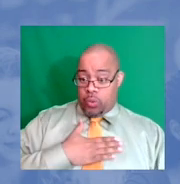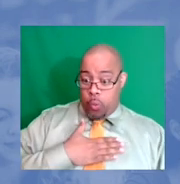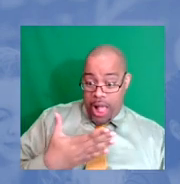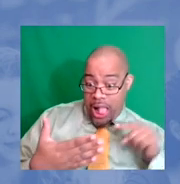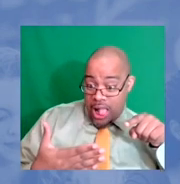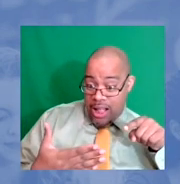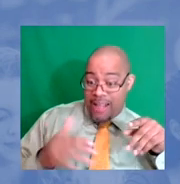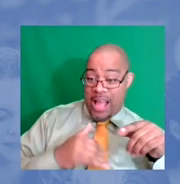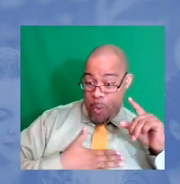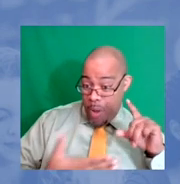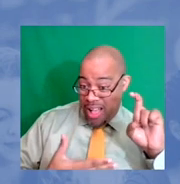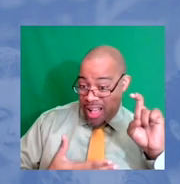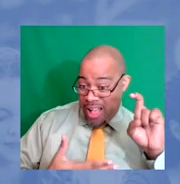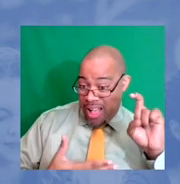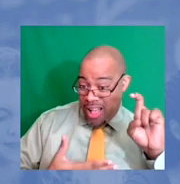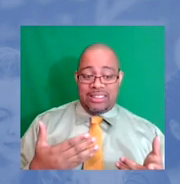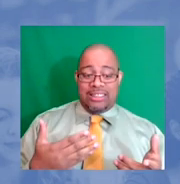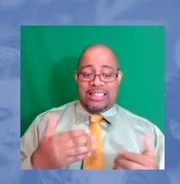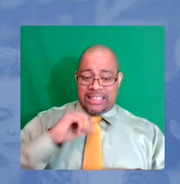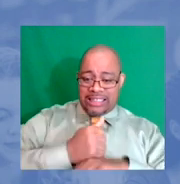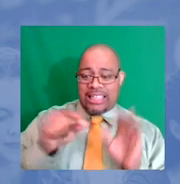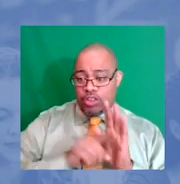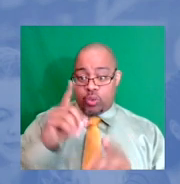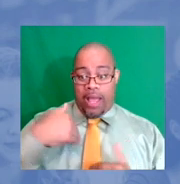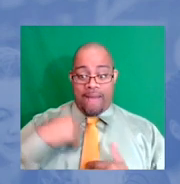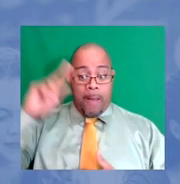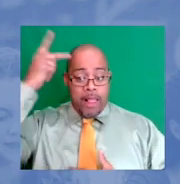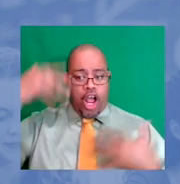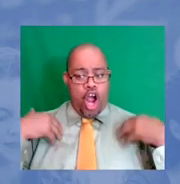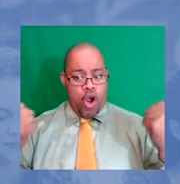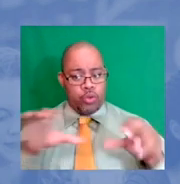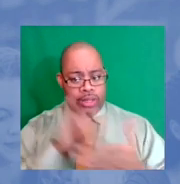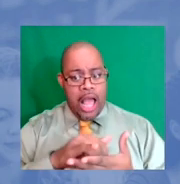DO WE HAVE THE POLITICAL COURAGE TO DO THAT WHICH IS RIGHT WHEN THAT WHICH IS RIGHT MAY